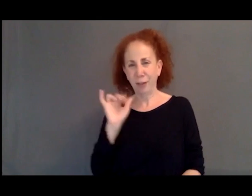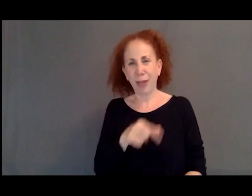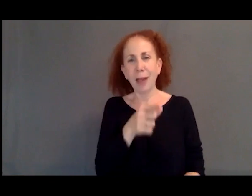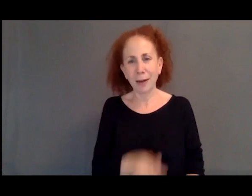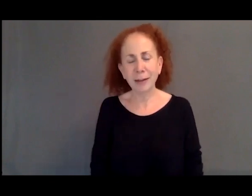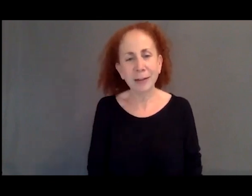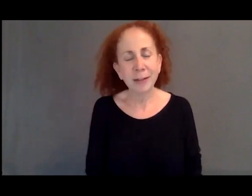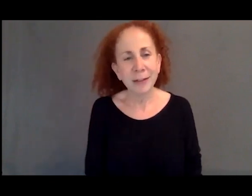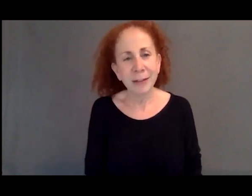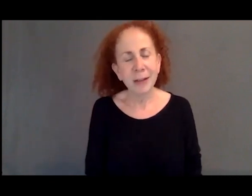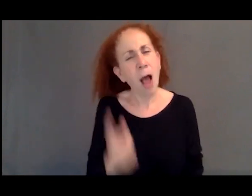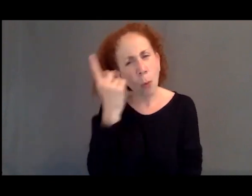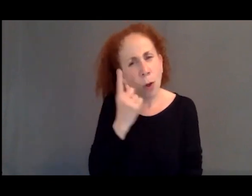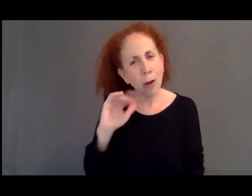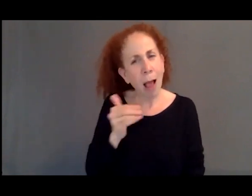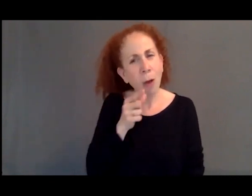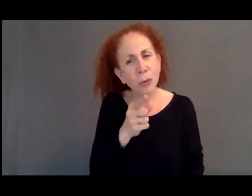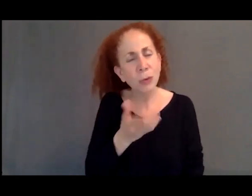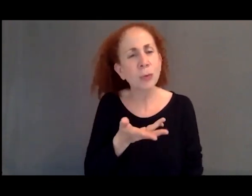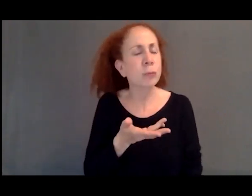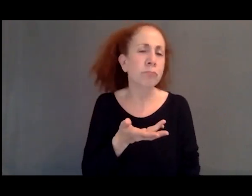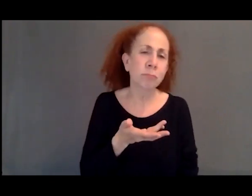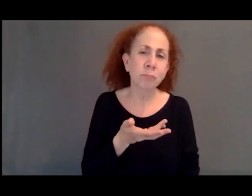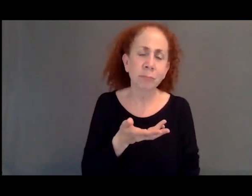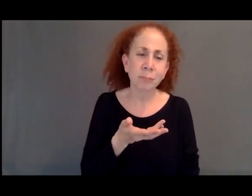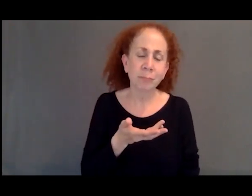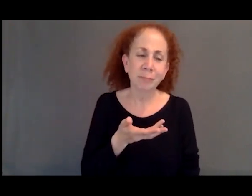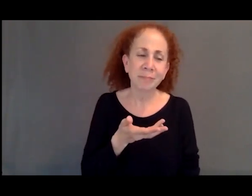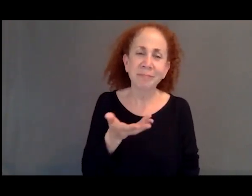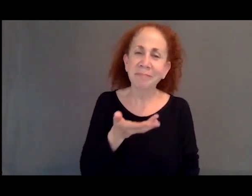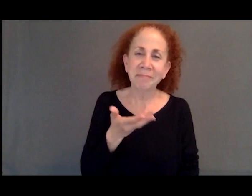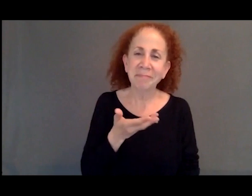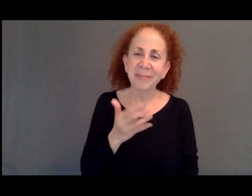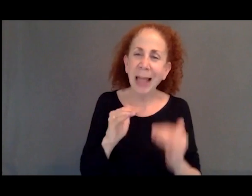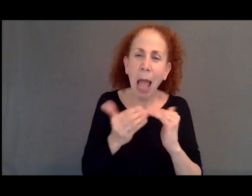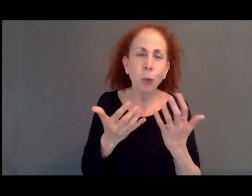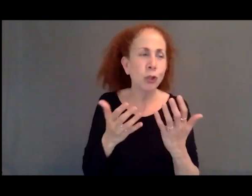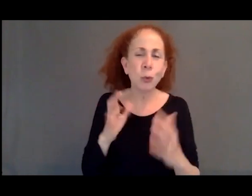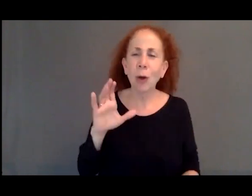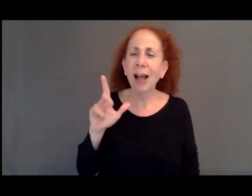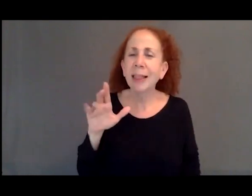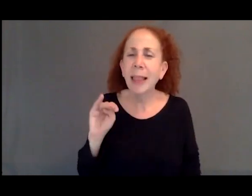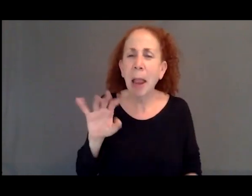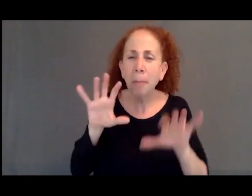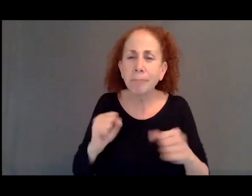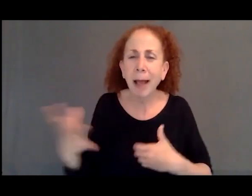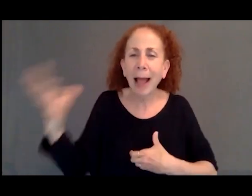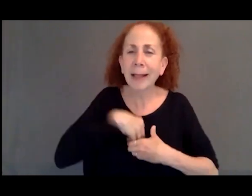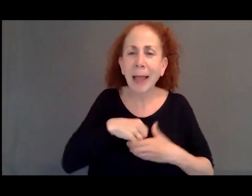So I wonder, how do you-- how would you claim America?